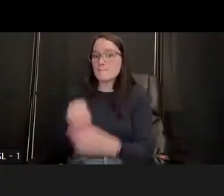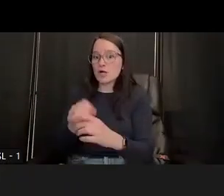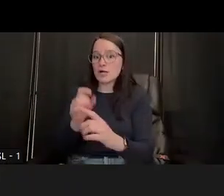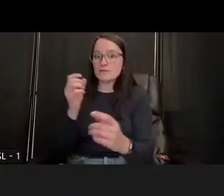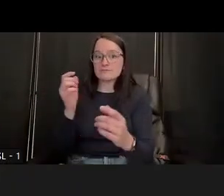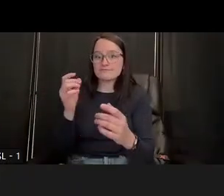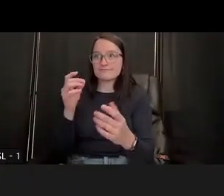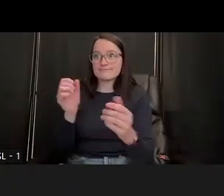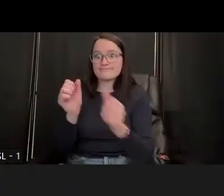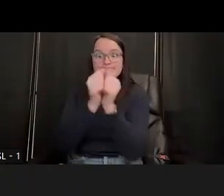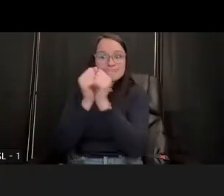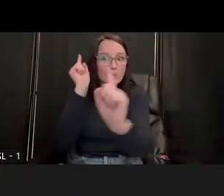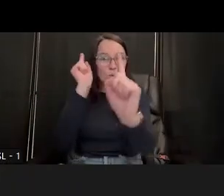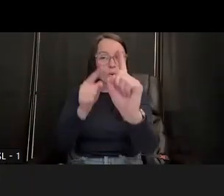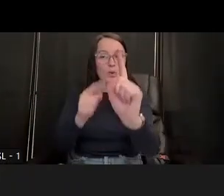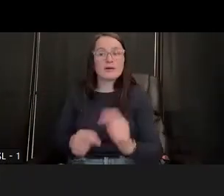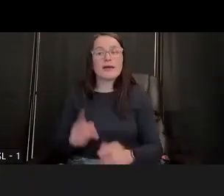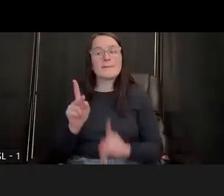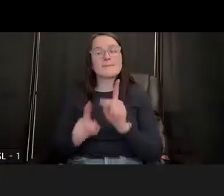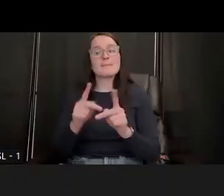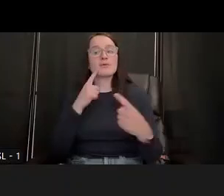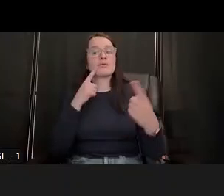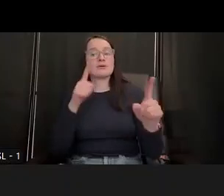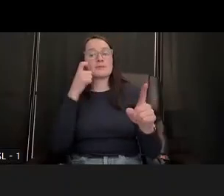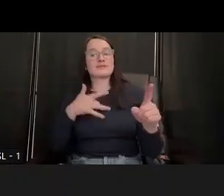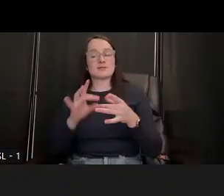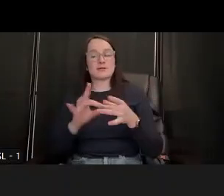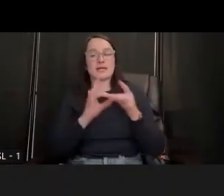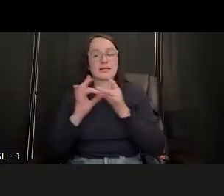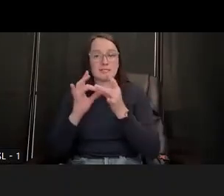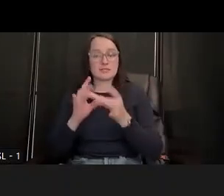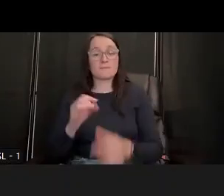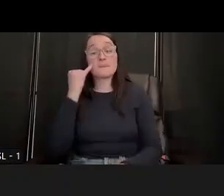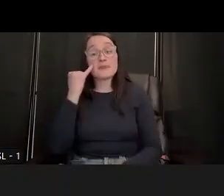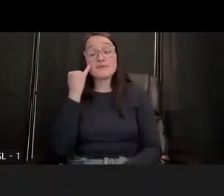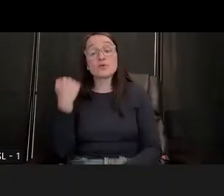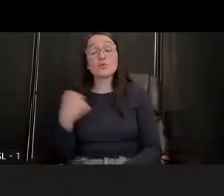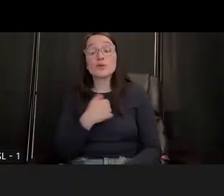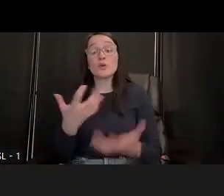people are connected. So if we want inclusive employment to scale, we must design for belonging